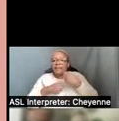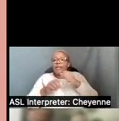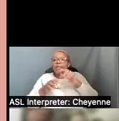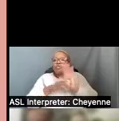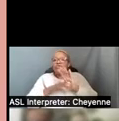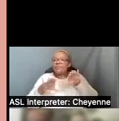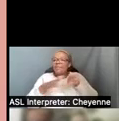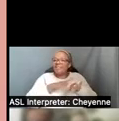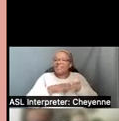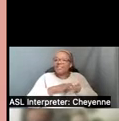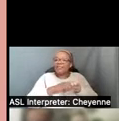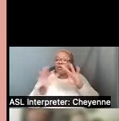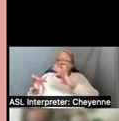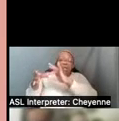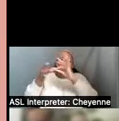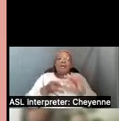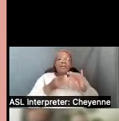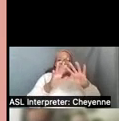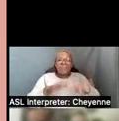This also ties back into audience consideration.